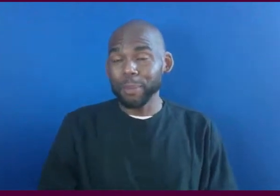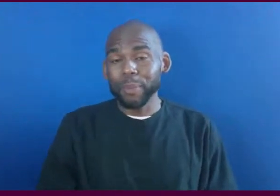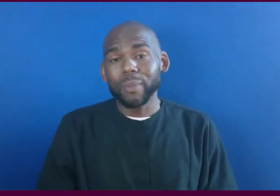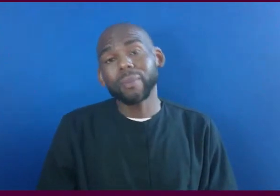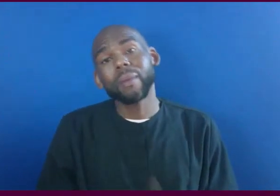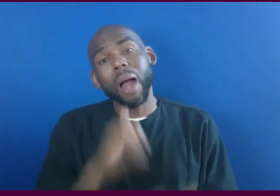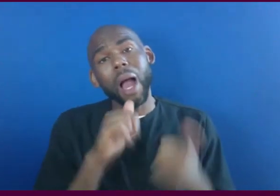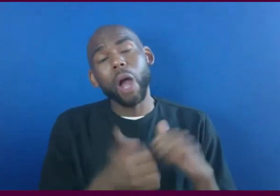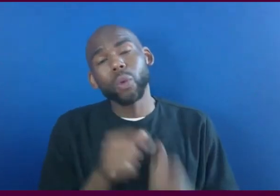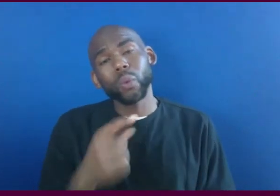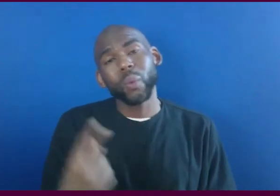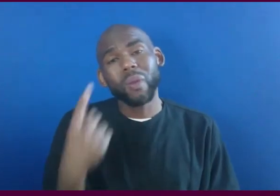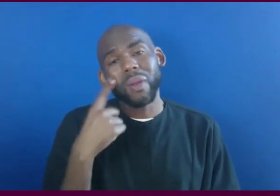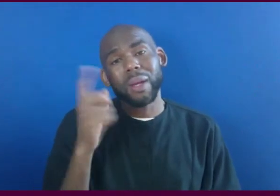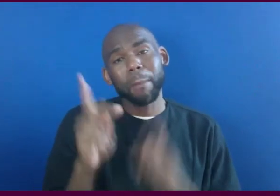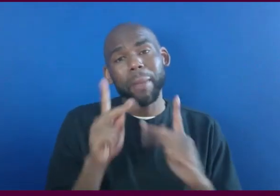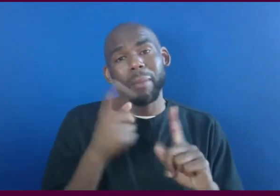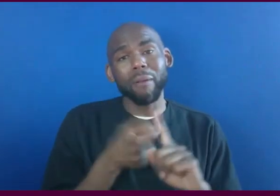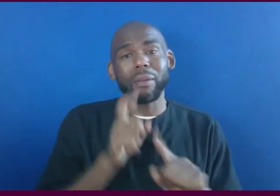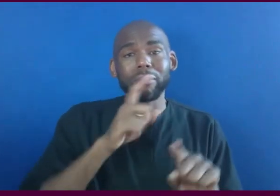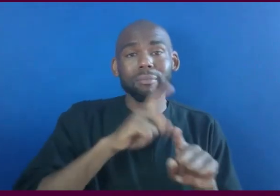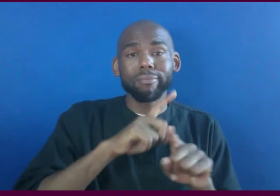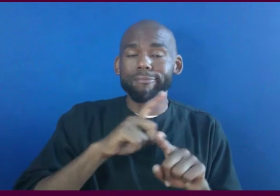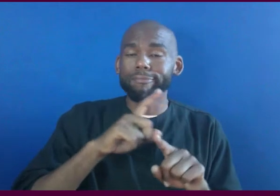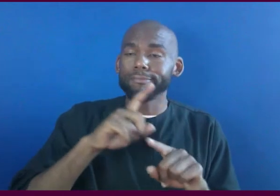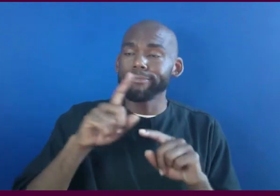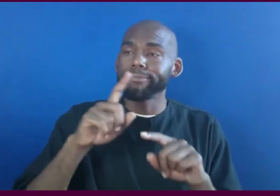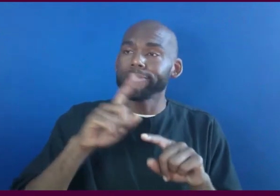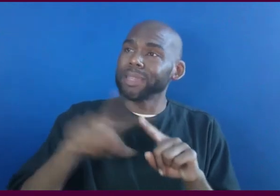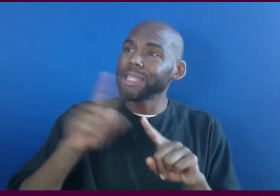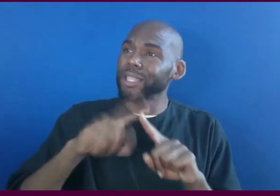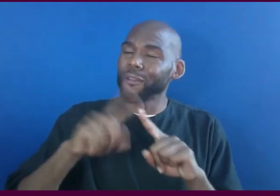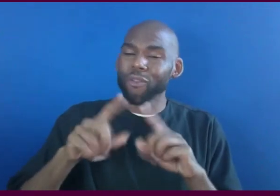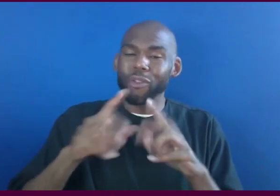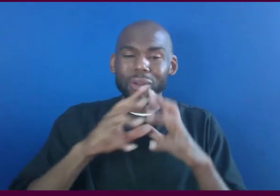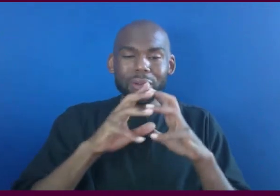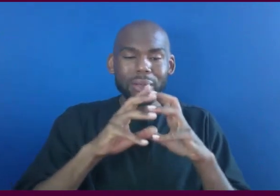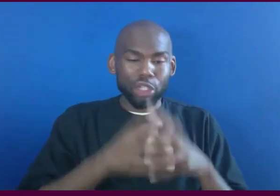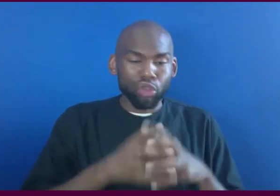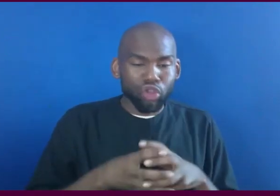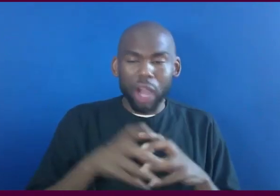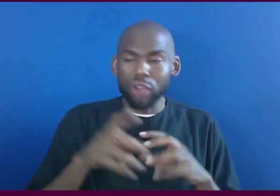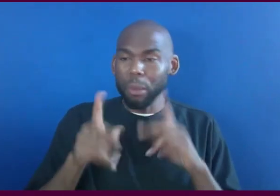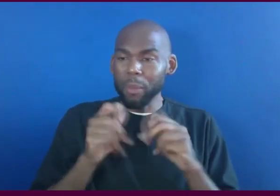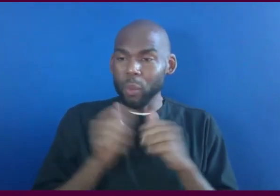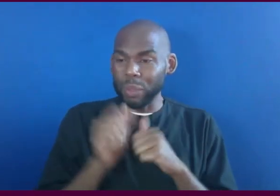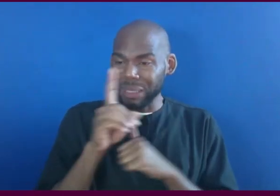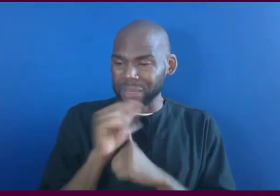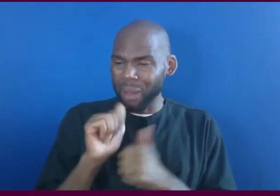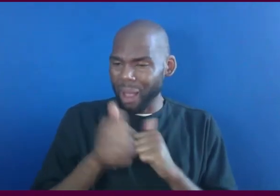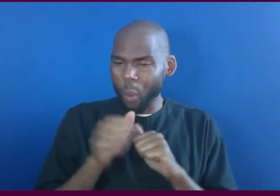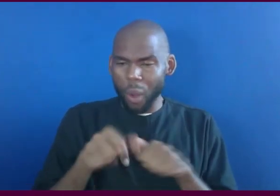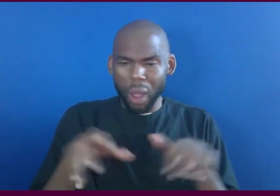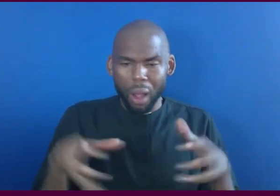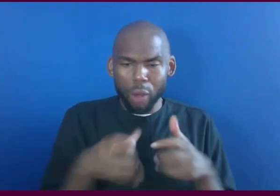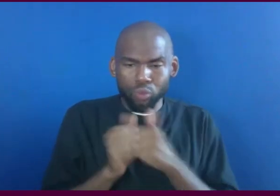Ashley Inkumsah: How do you think that people with disabilities from different intersections can come together to fight for disability justice?